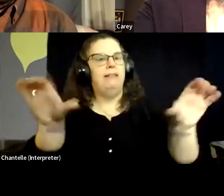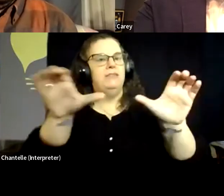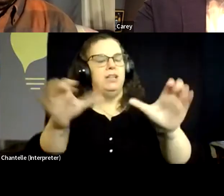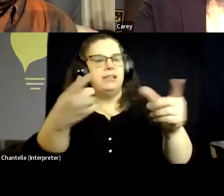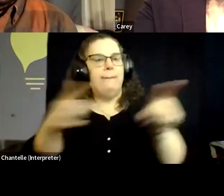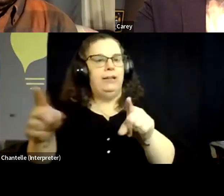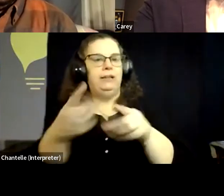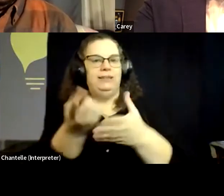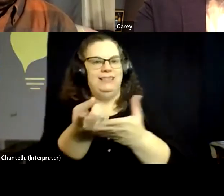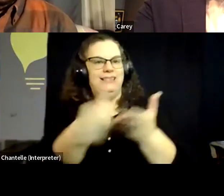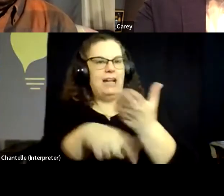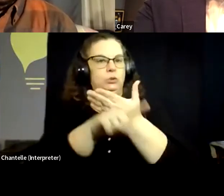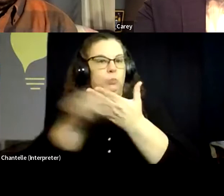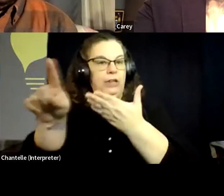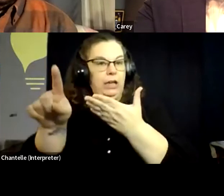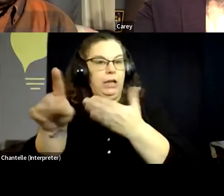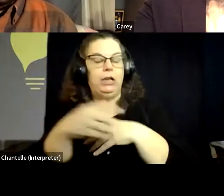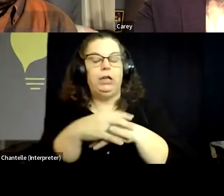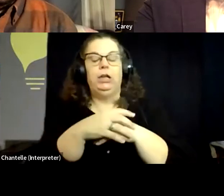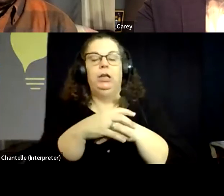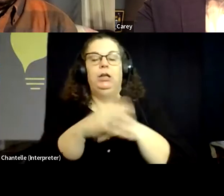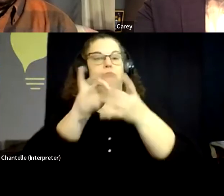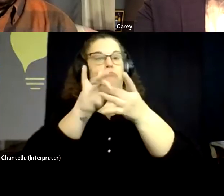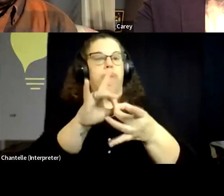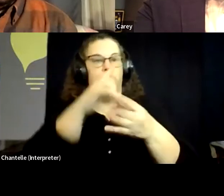Next month we are taking our staff to the museum